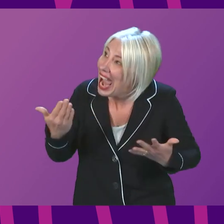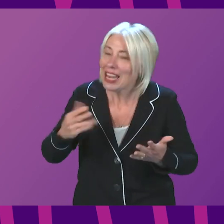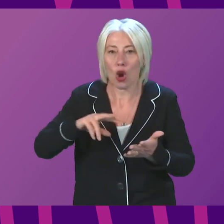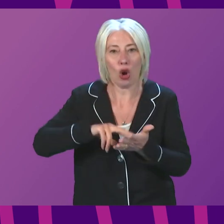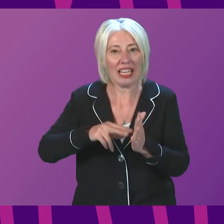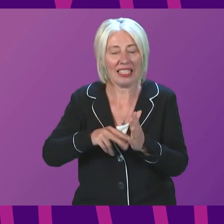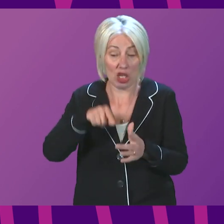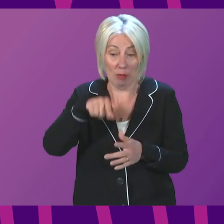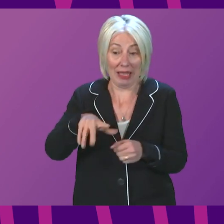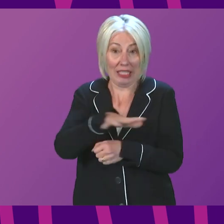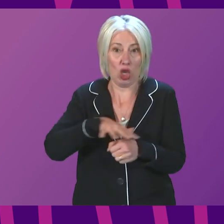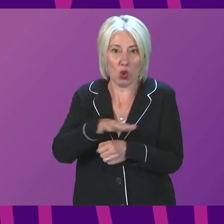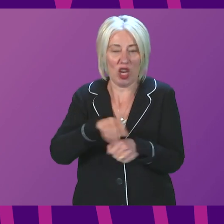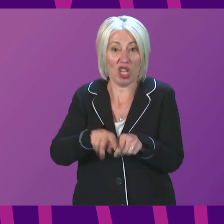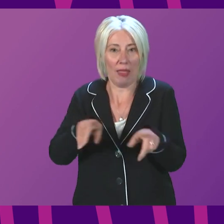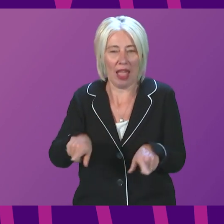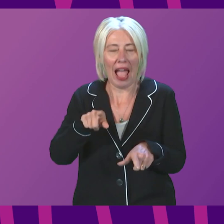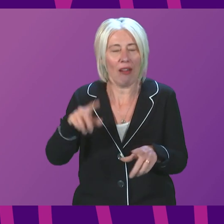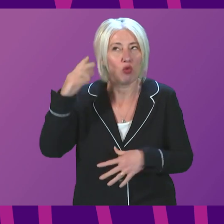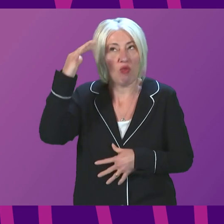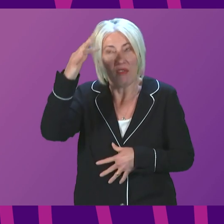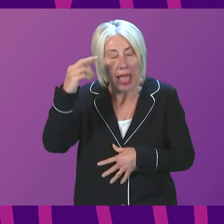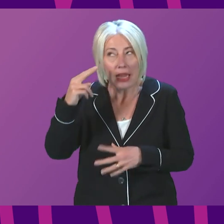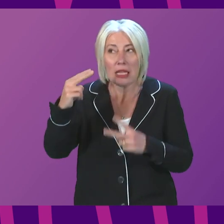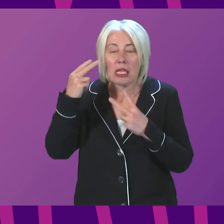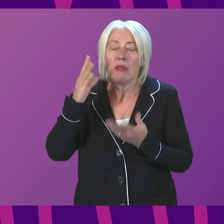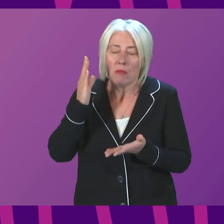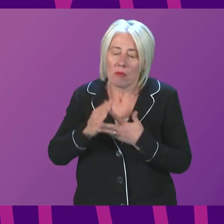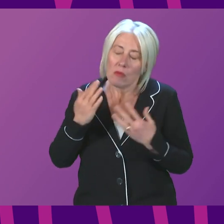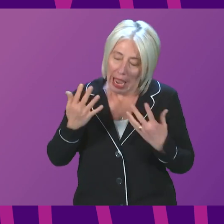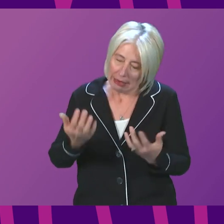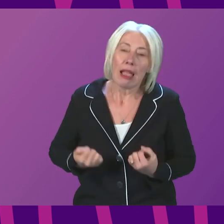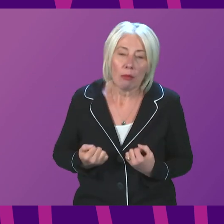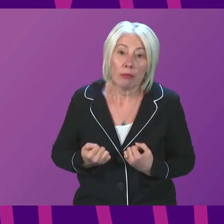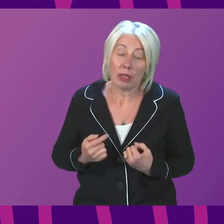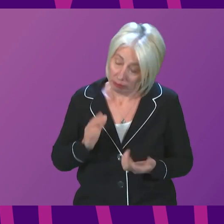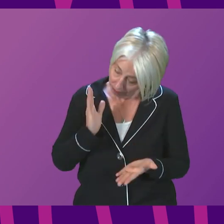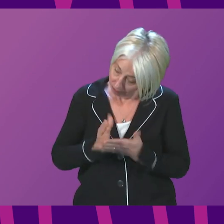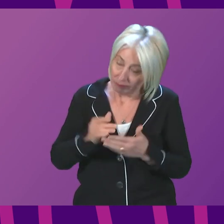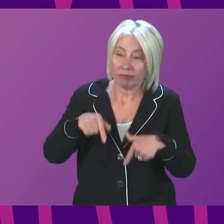issues reflects on and fully faces up to them. I will ensure that that happens for the SNP.